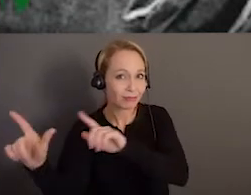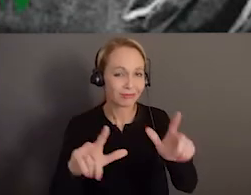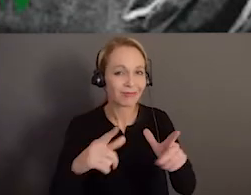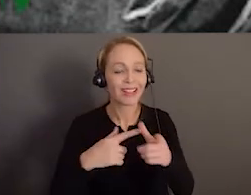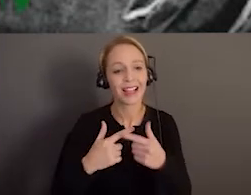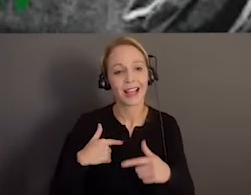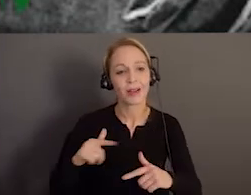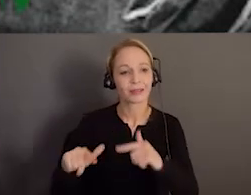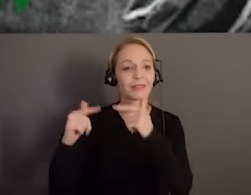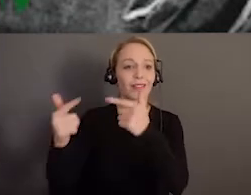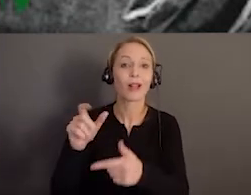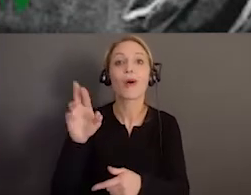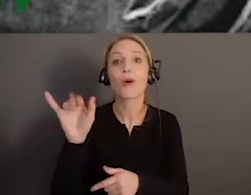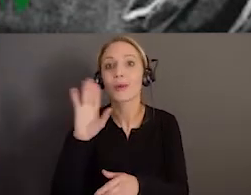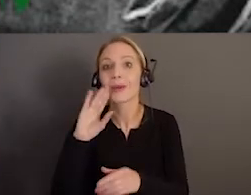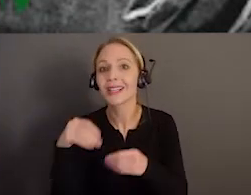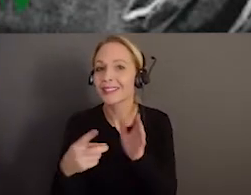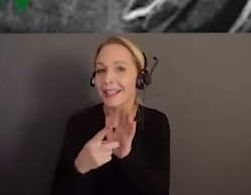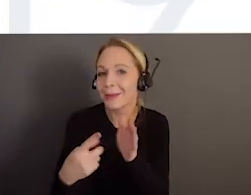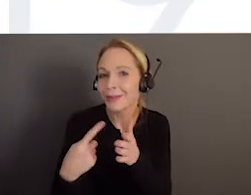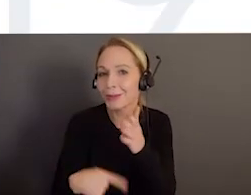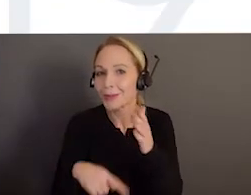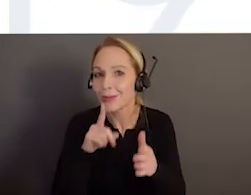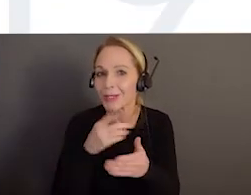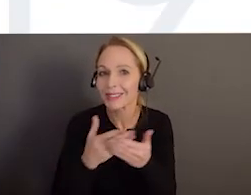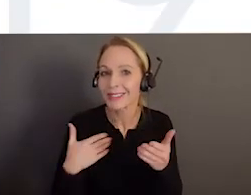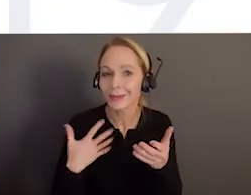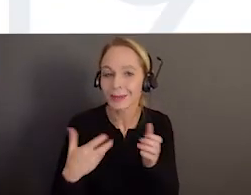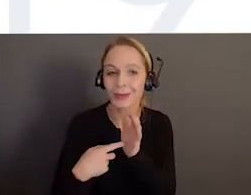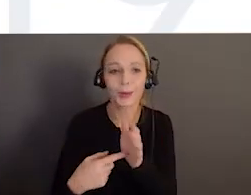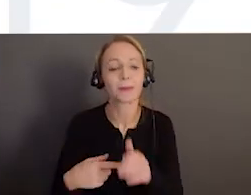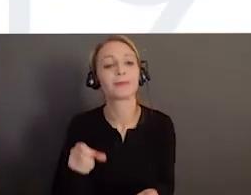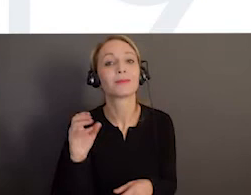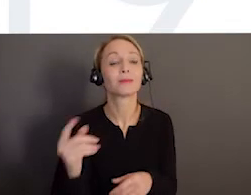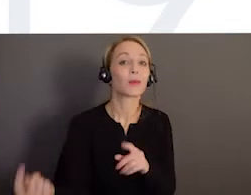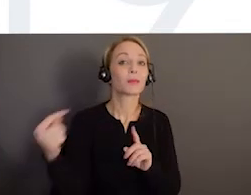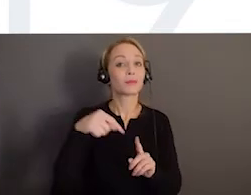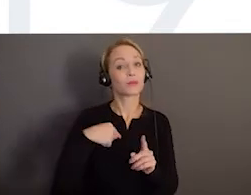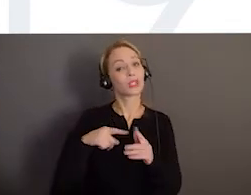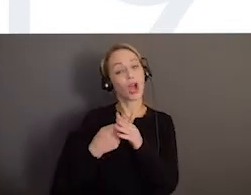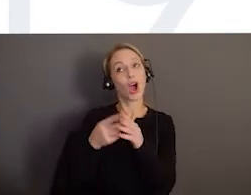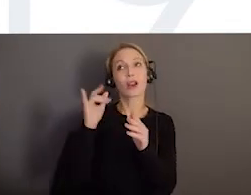ABOUT IT AND HAND IT OVER TO LAURIE AND GREG FOR THE DEMO.